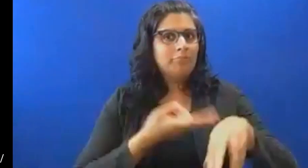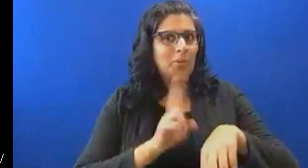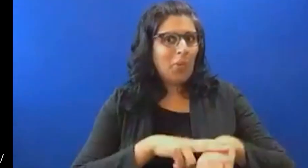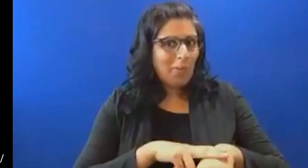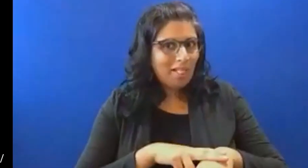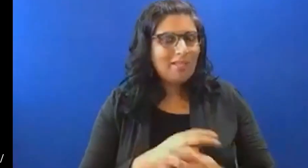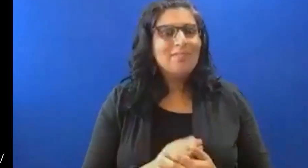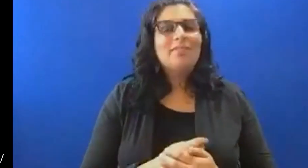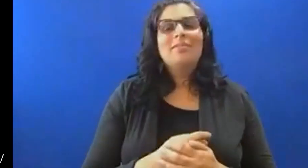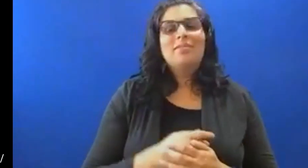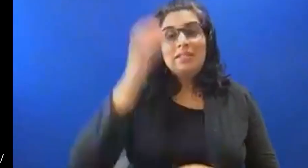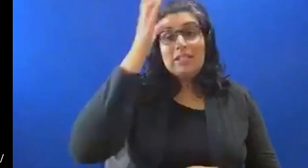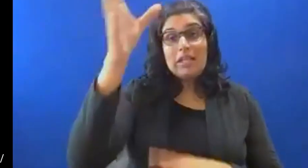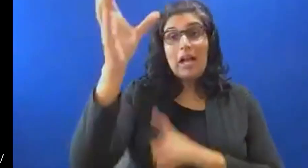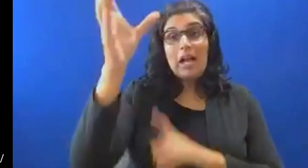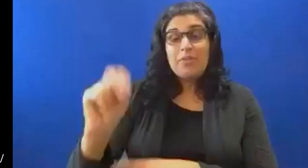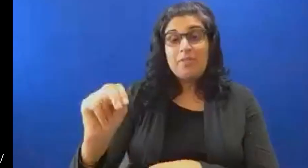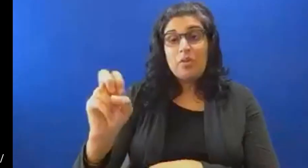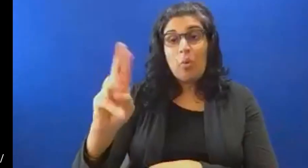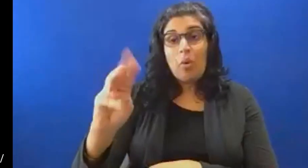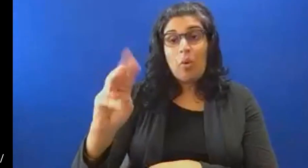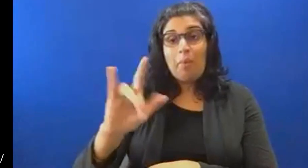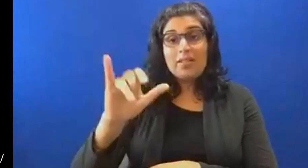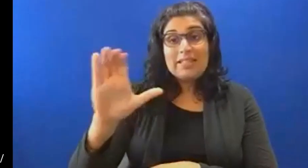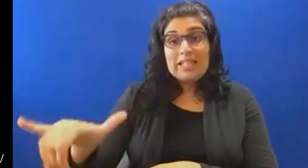of normalcy is deeply rooted in ableism.